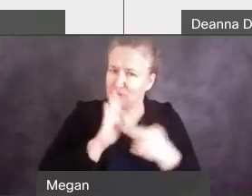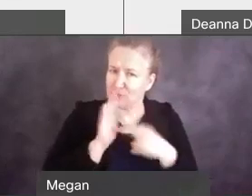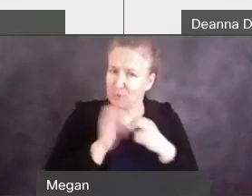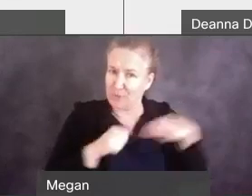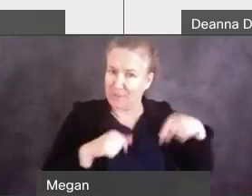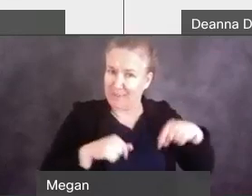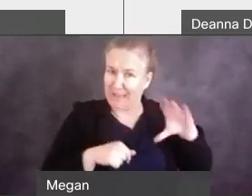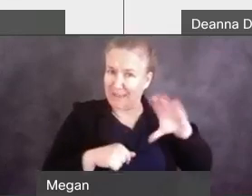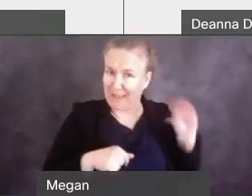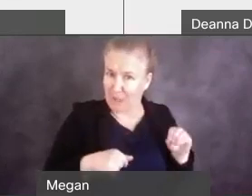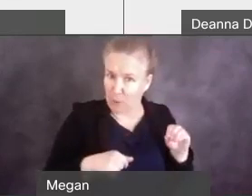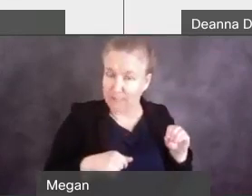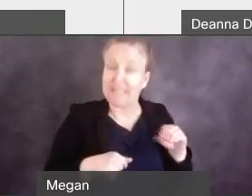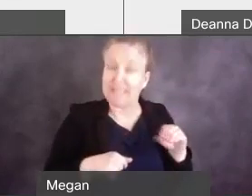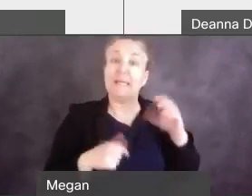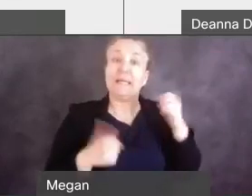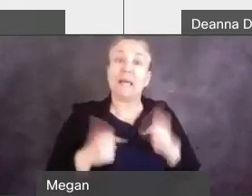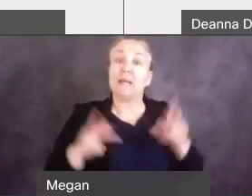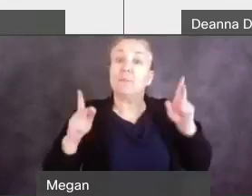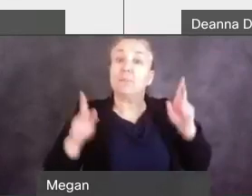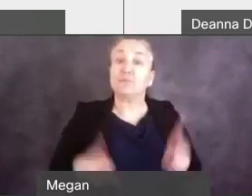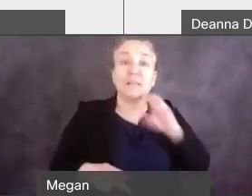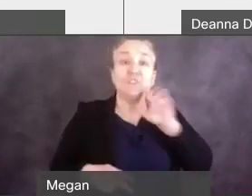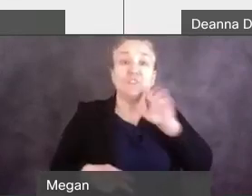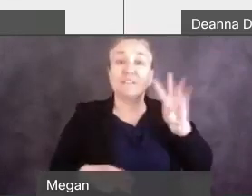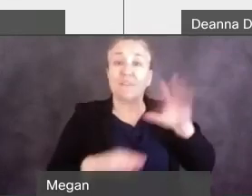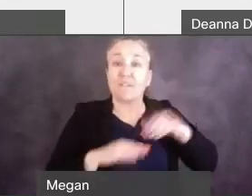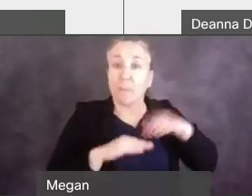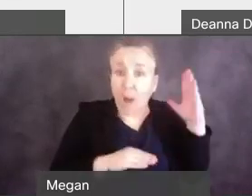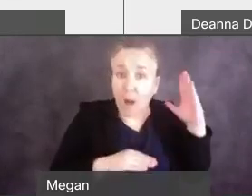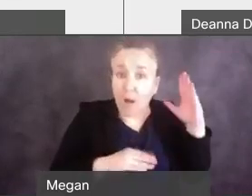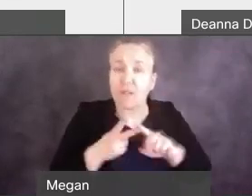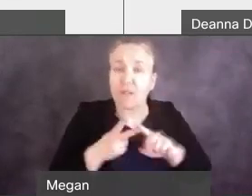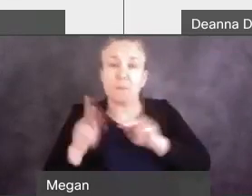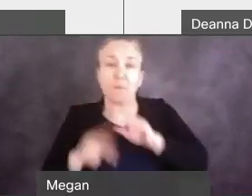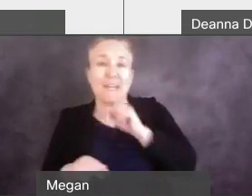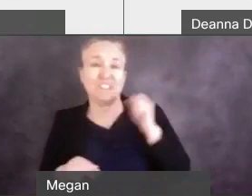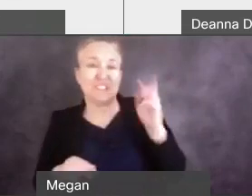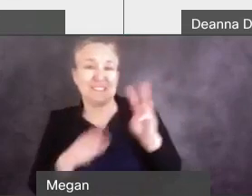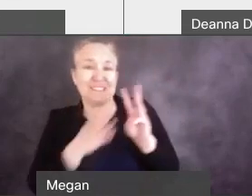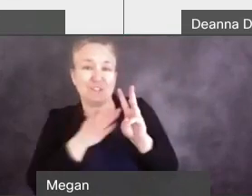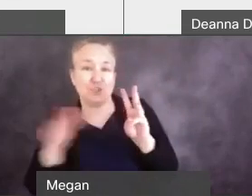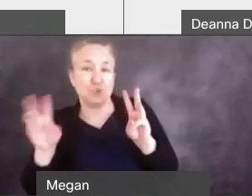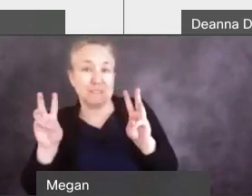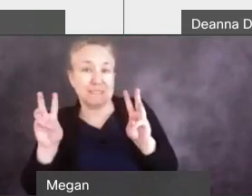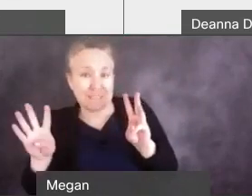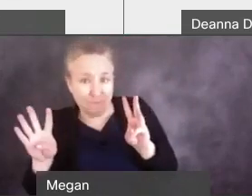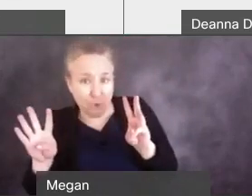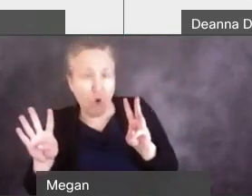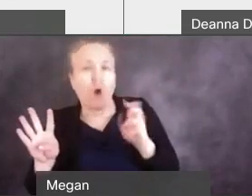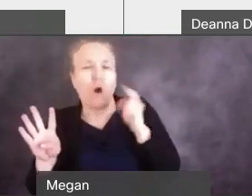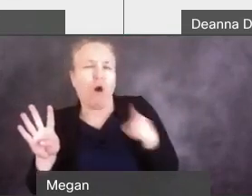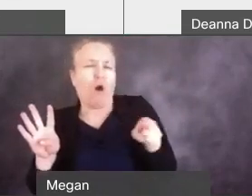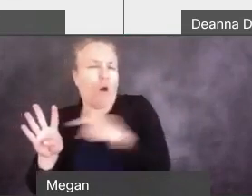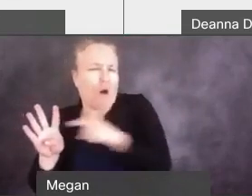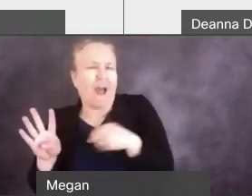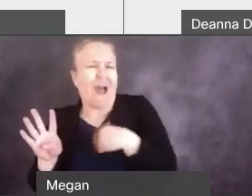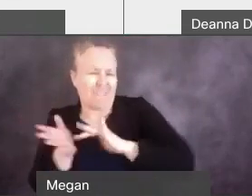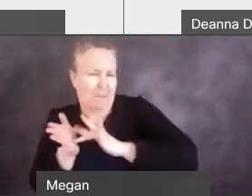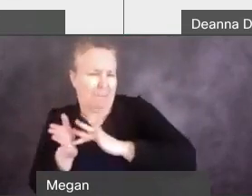anyone 65 and older and those aged 16 to 64 with specific underlying medical conditions